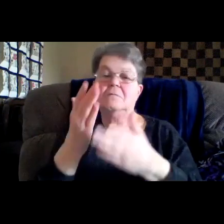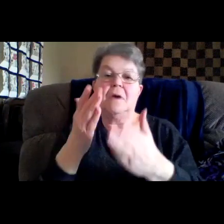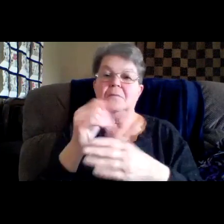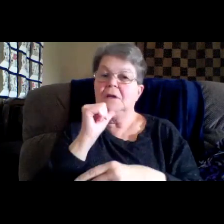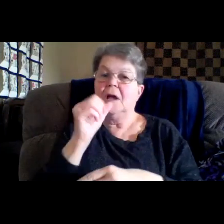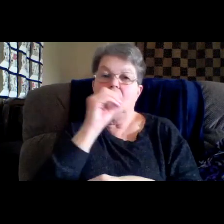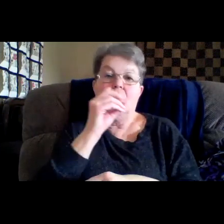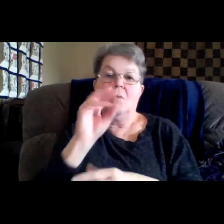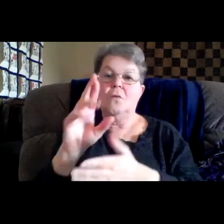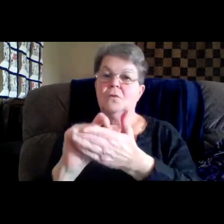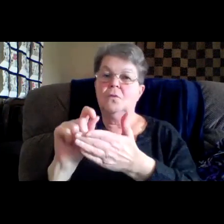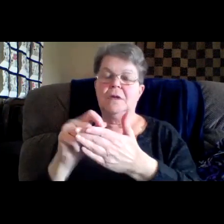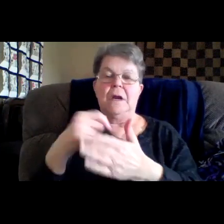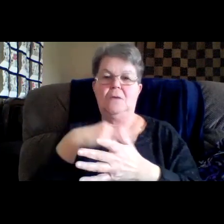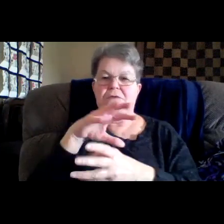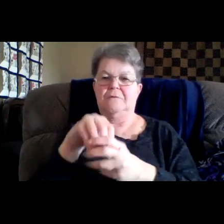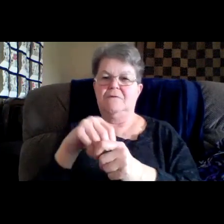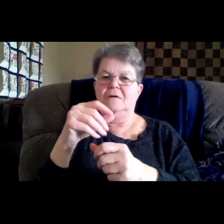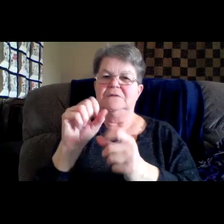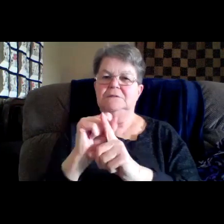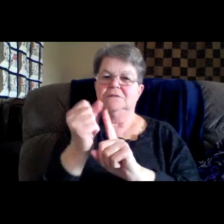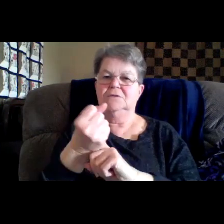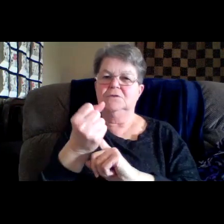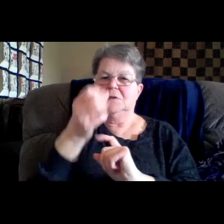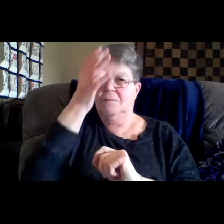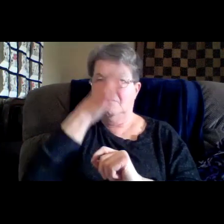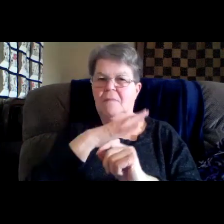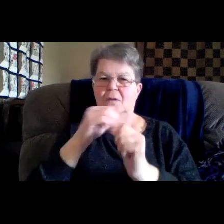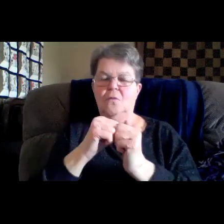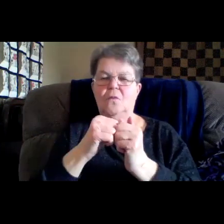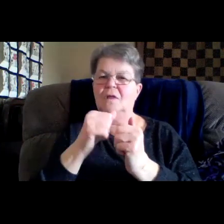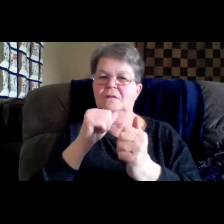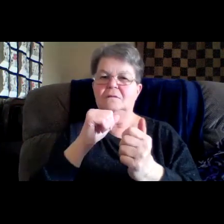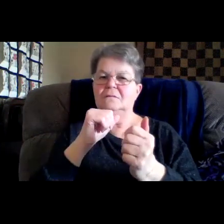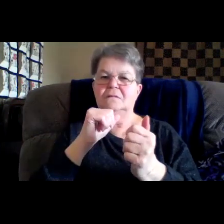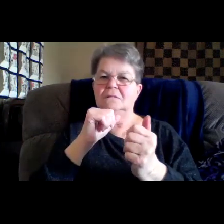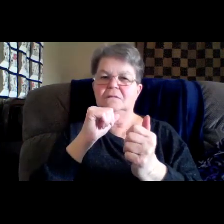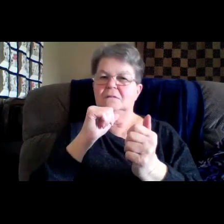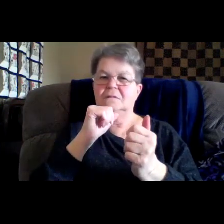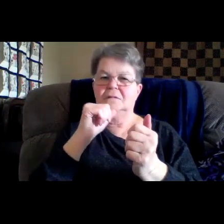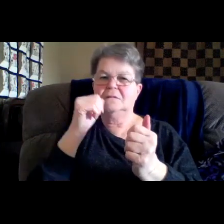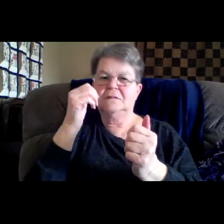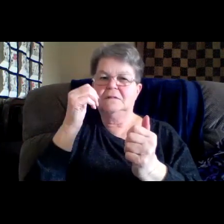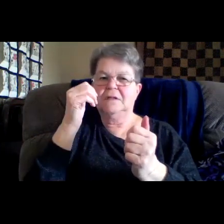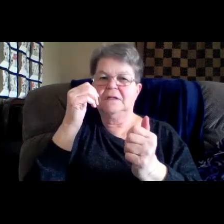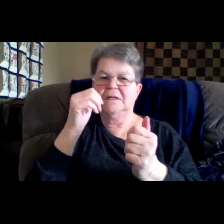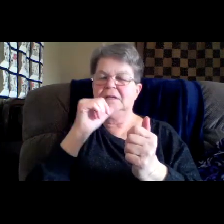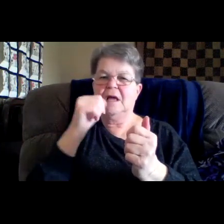For example, I was involved in a situation involving a man with an intellectual disability who made his own healthcare decisions all of his life,